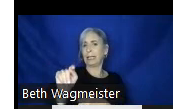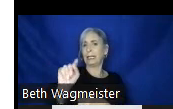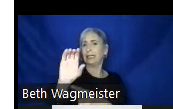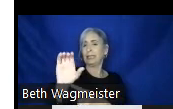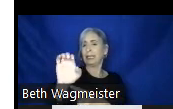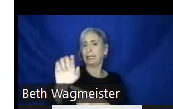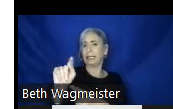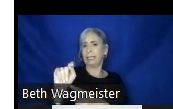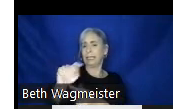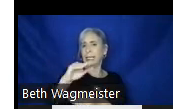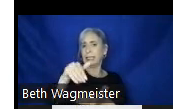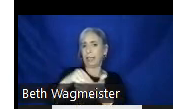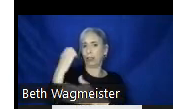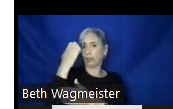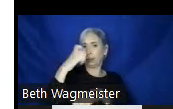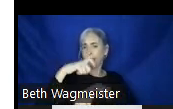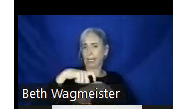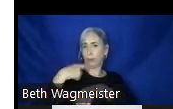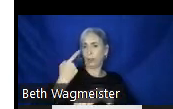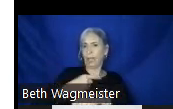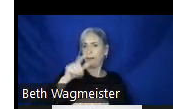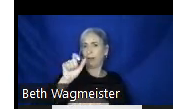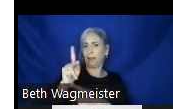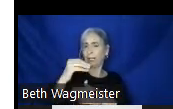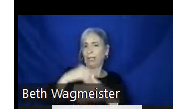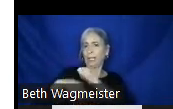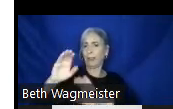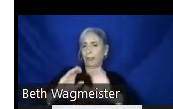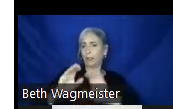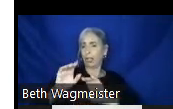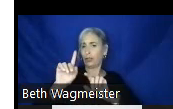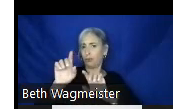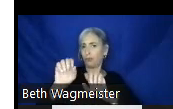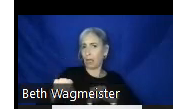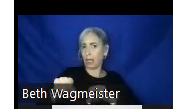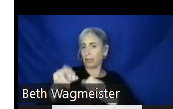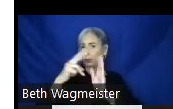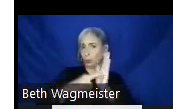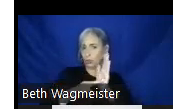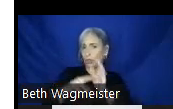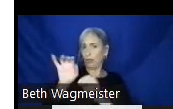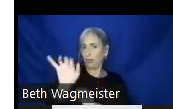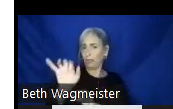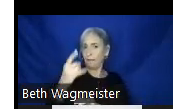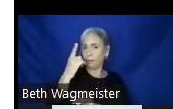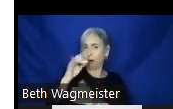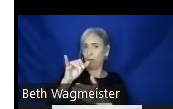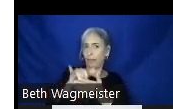we have a link, I think, posted in the chat. You can register there for this drop in session.